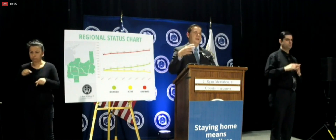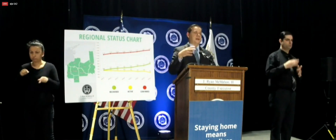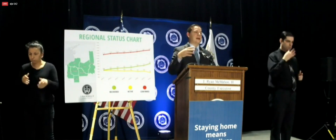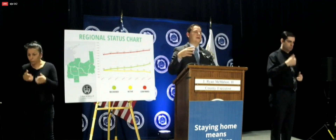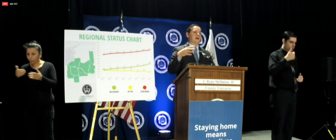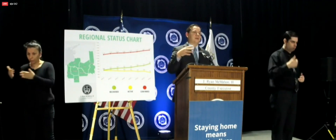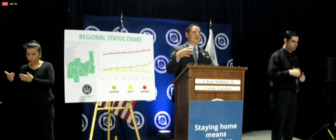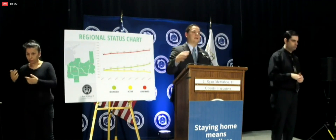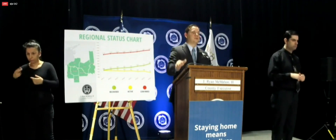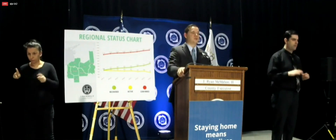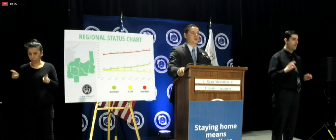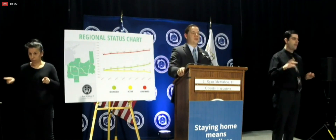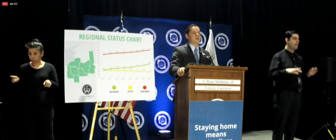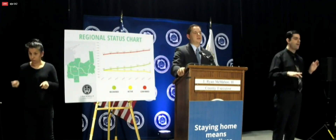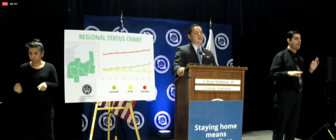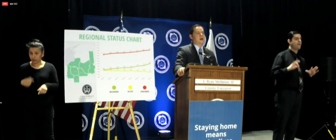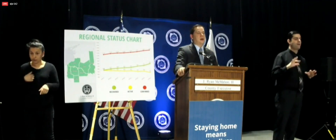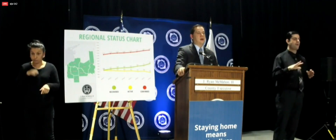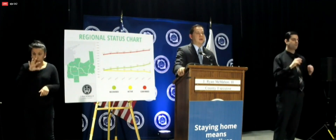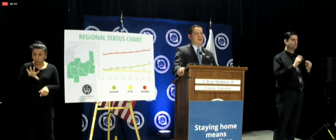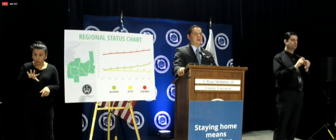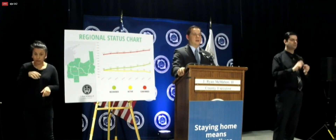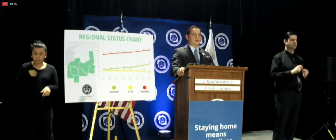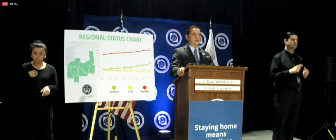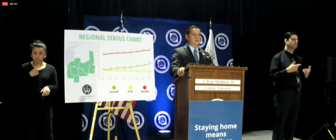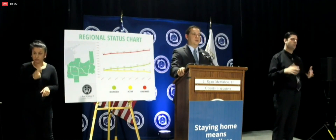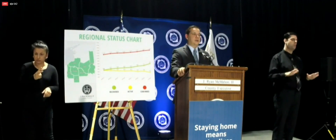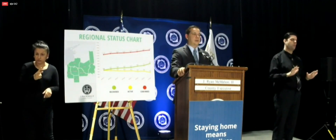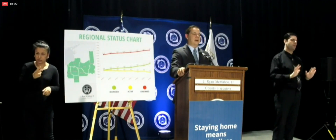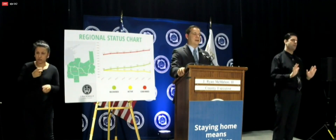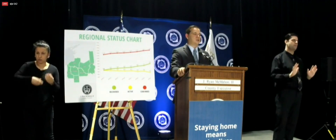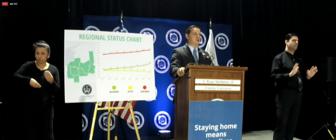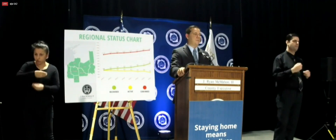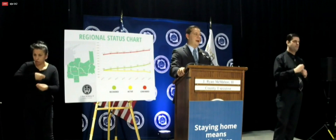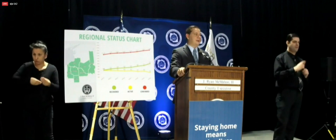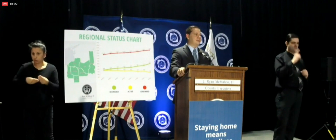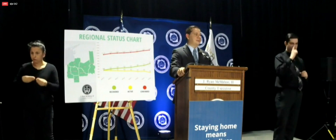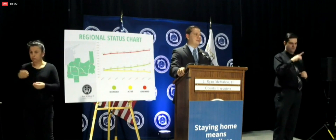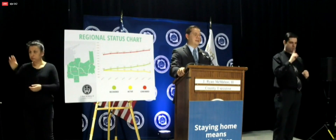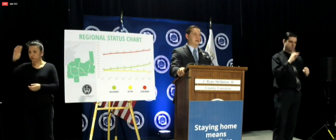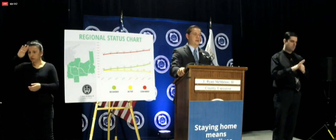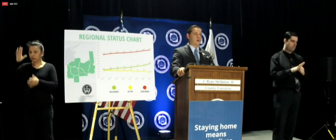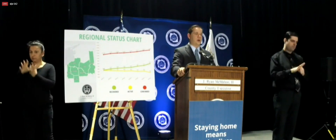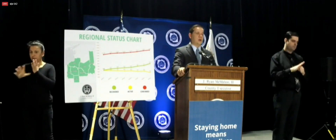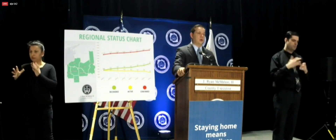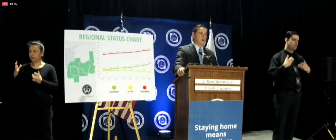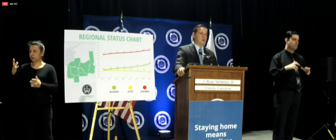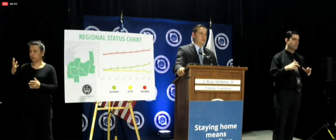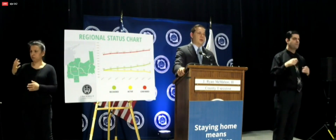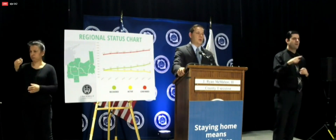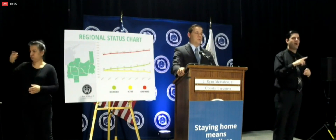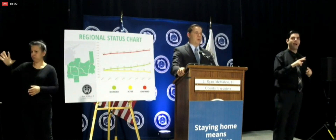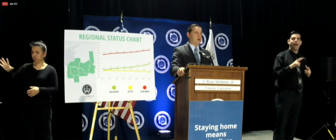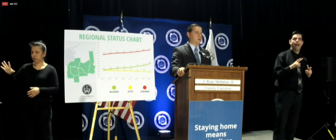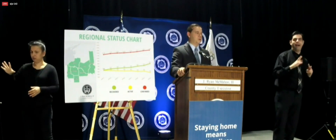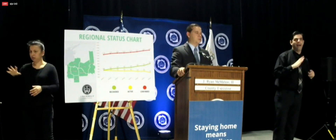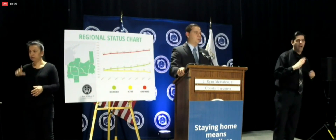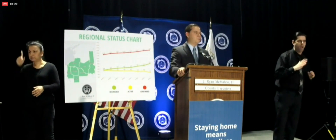DETAIL OUT THERE BECAUSE THAT MAY NEVER HAPPEN WITH THAT COMPANY UNDER THAT TIME LINE OR THAT INDUSTRY. AND, CERTAINLY, I'M NOT GOING